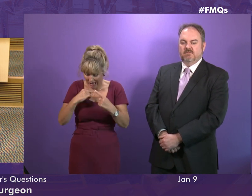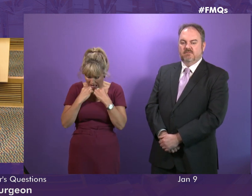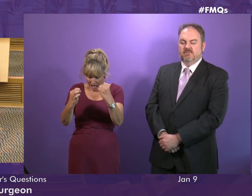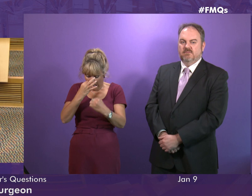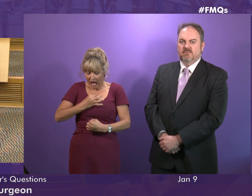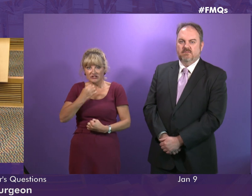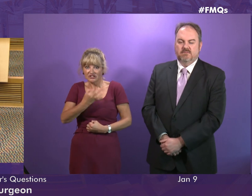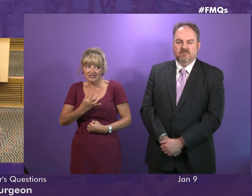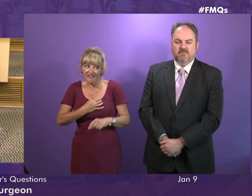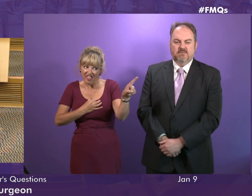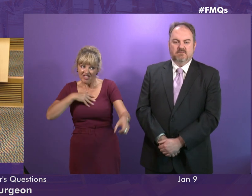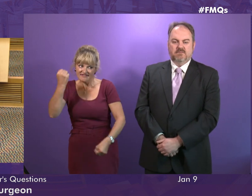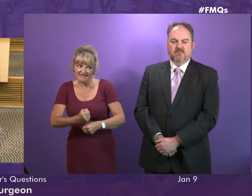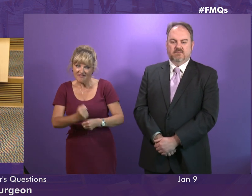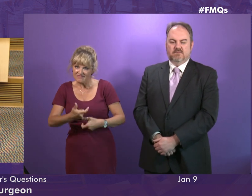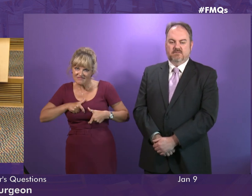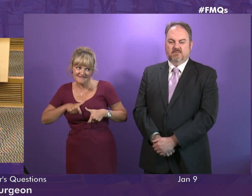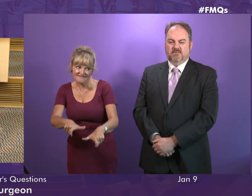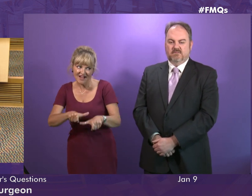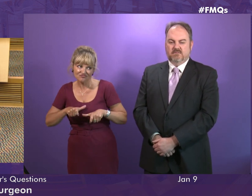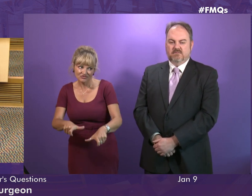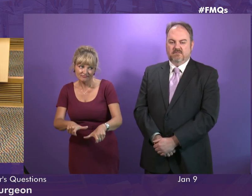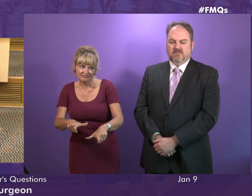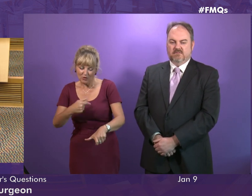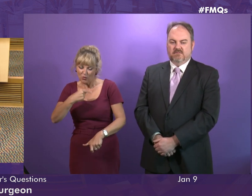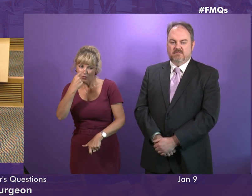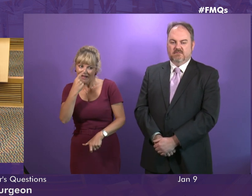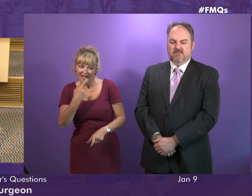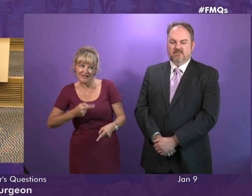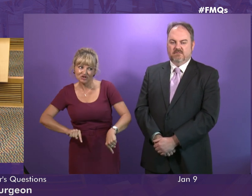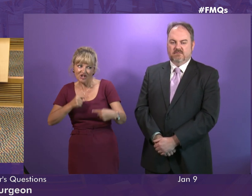will not be found wanting. I am not sure that the same can be said of Opposition parties